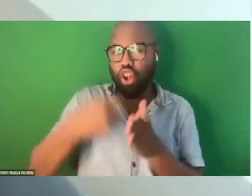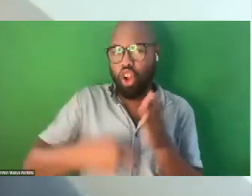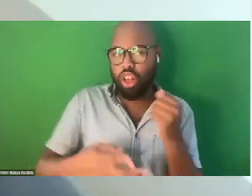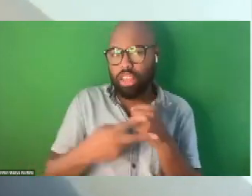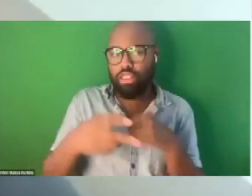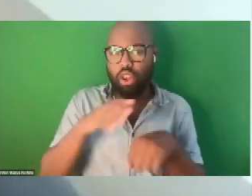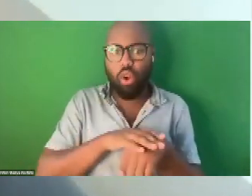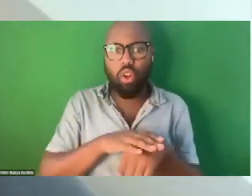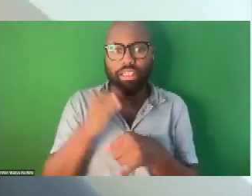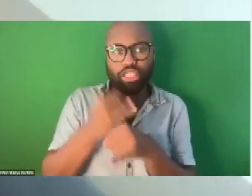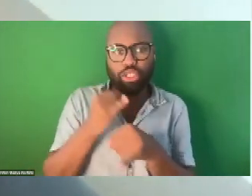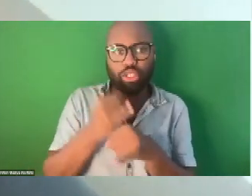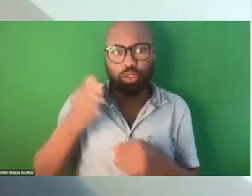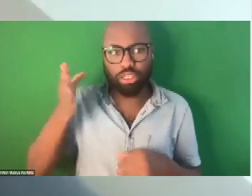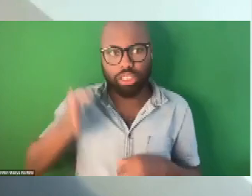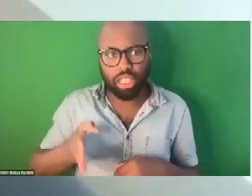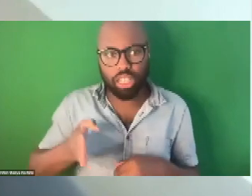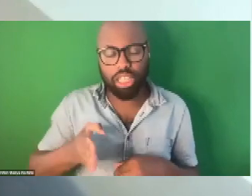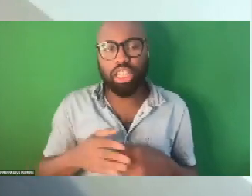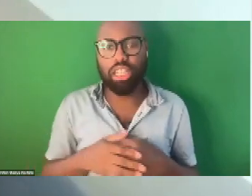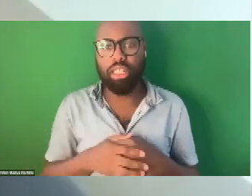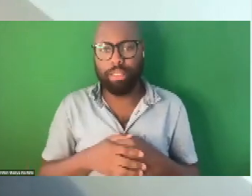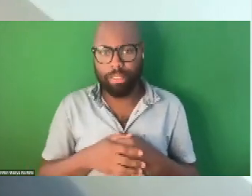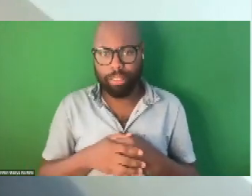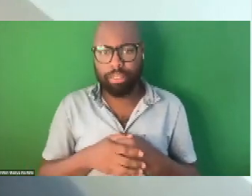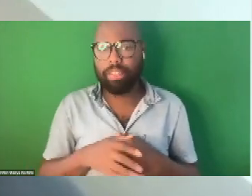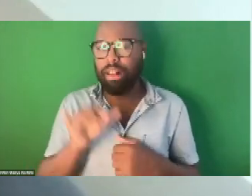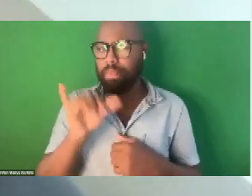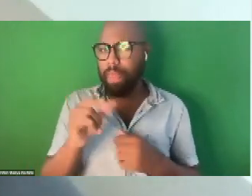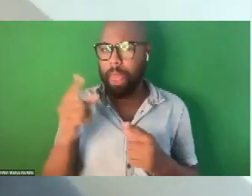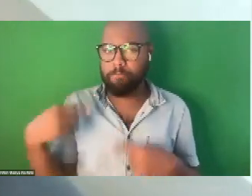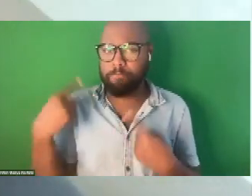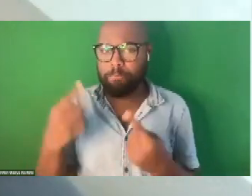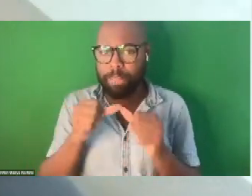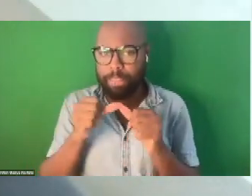That has continued to be a real barrier to getting